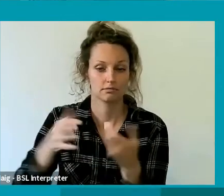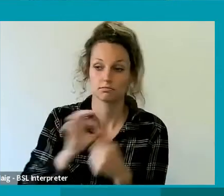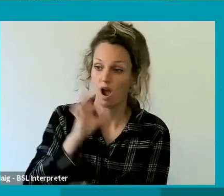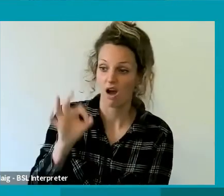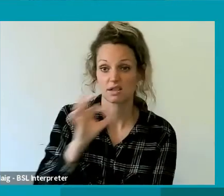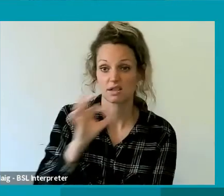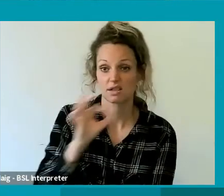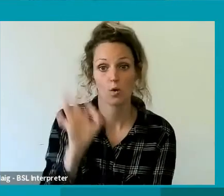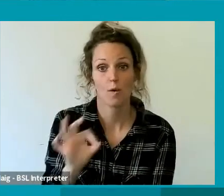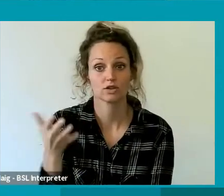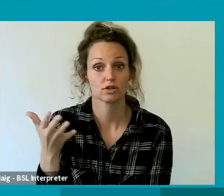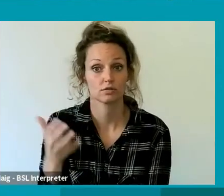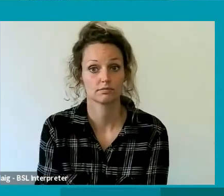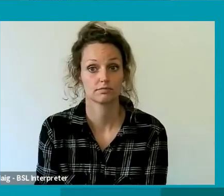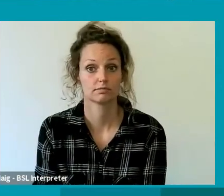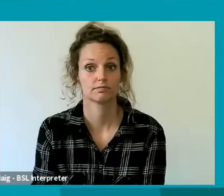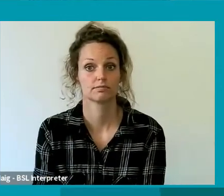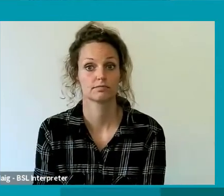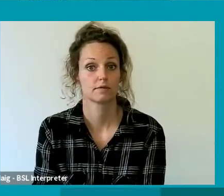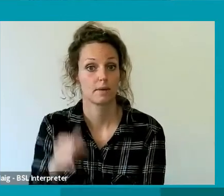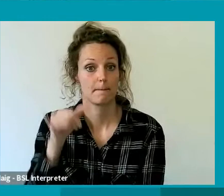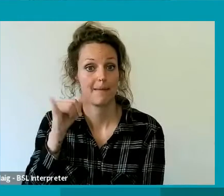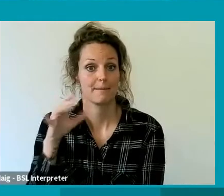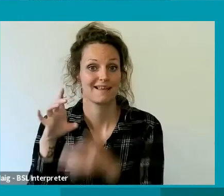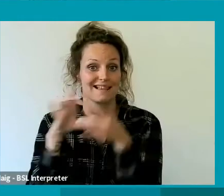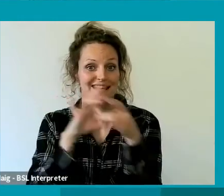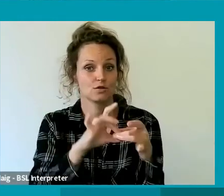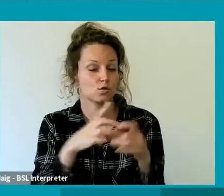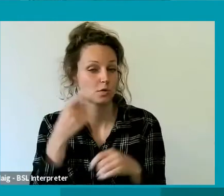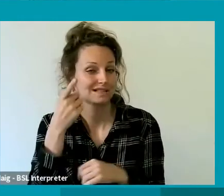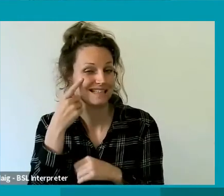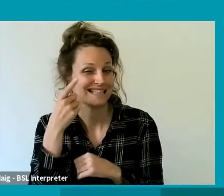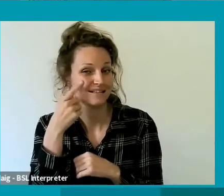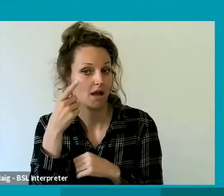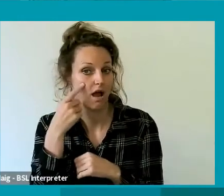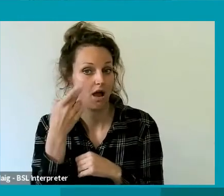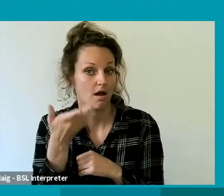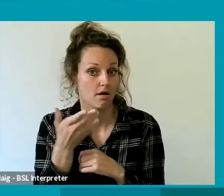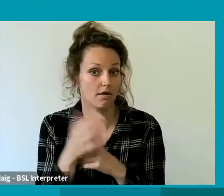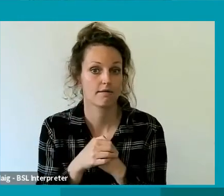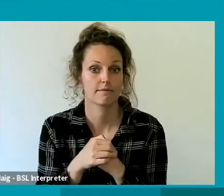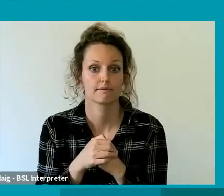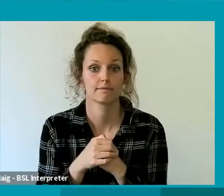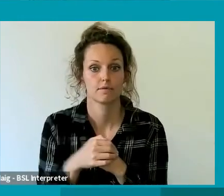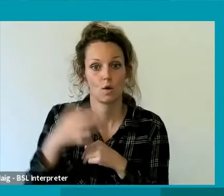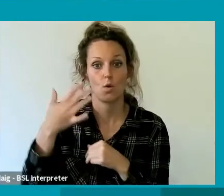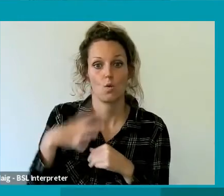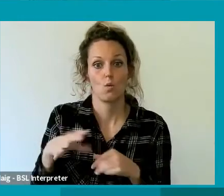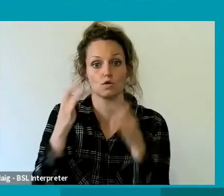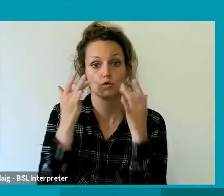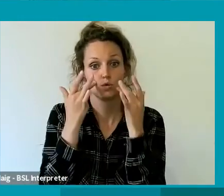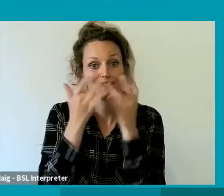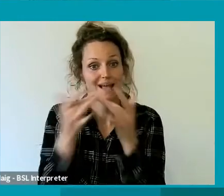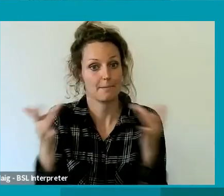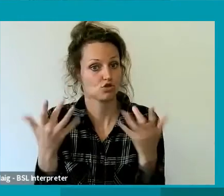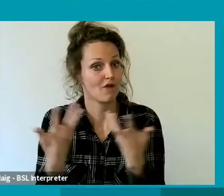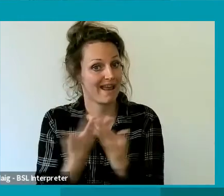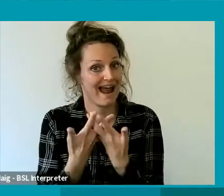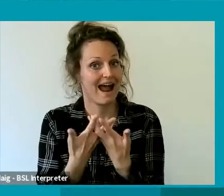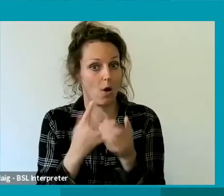You might want to combine that with a teaser solution, because obviously you want to demonstrate how you add value.